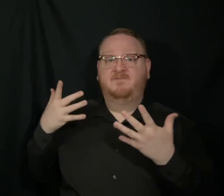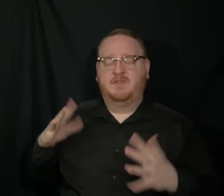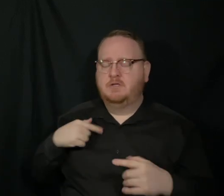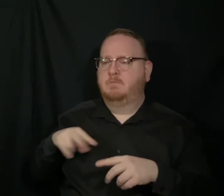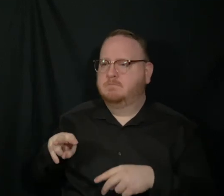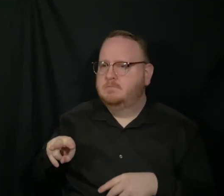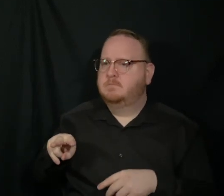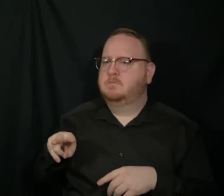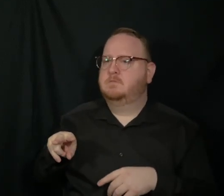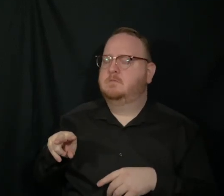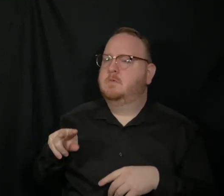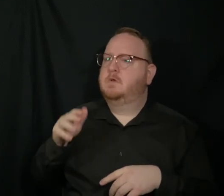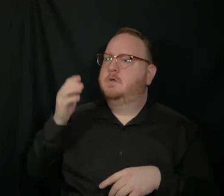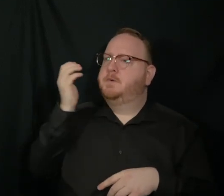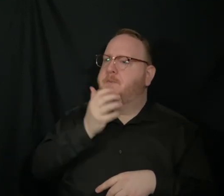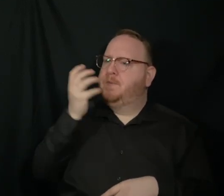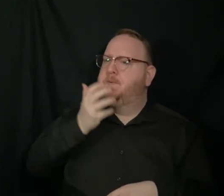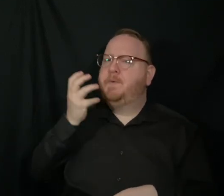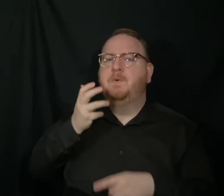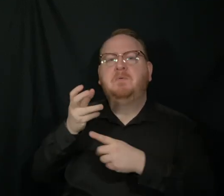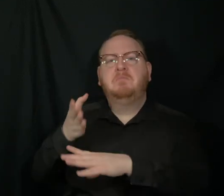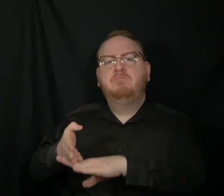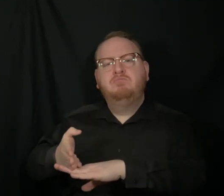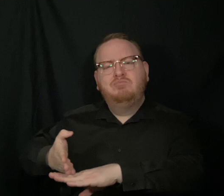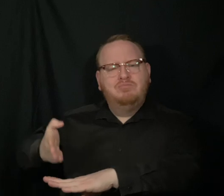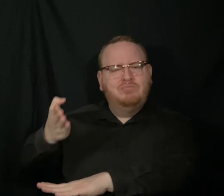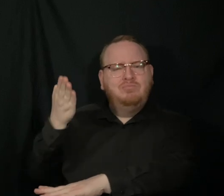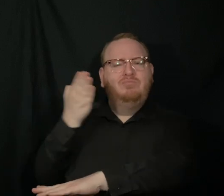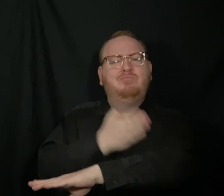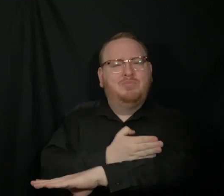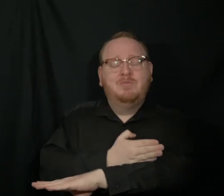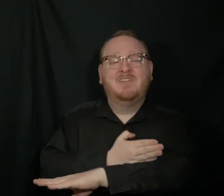language, and I was like, Wow, she's made so much more progress